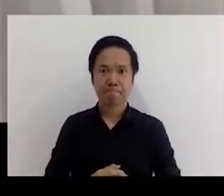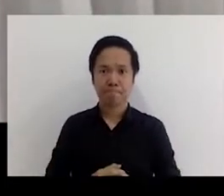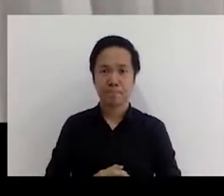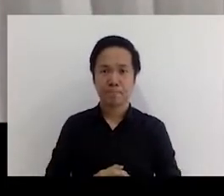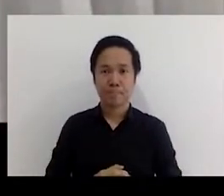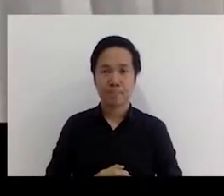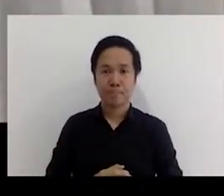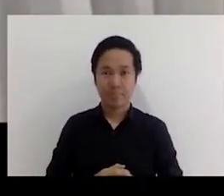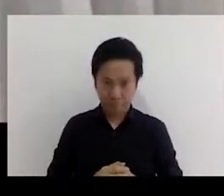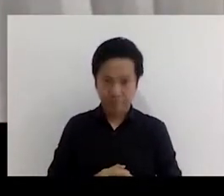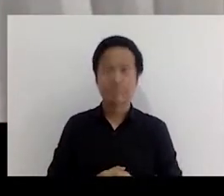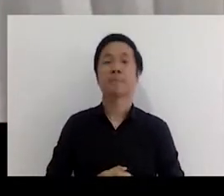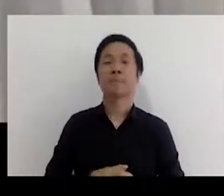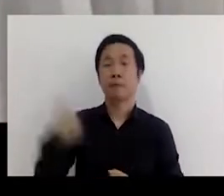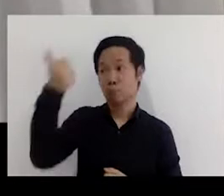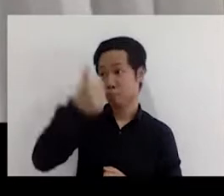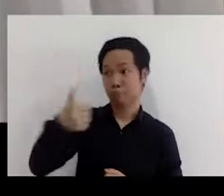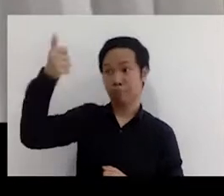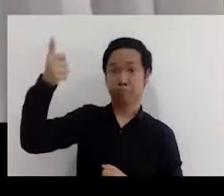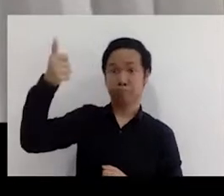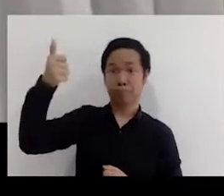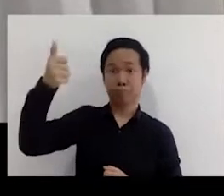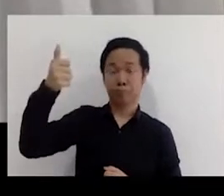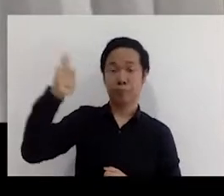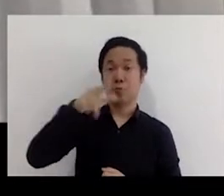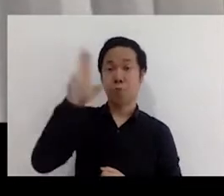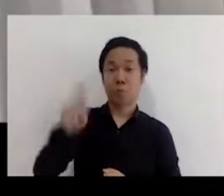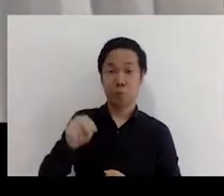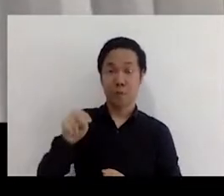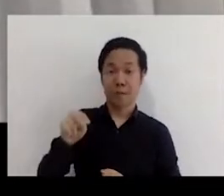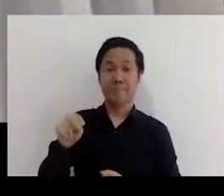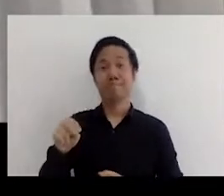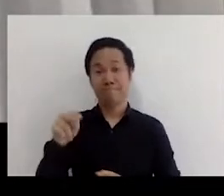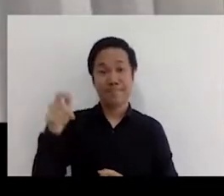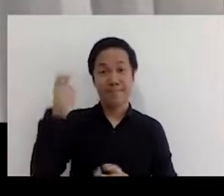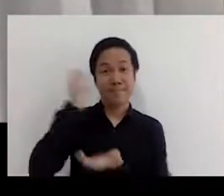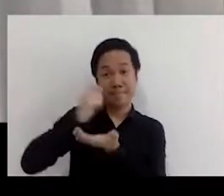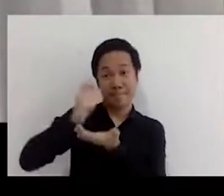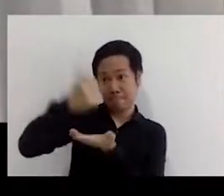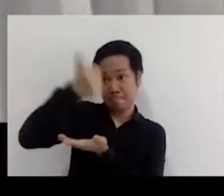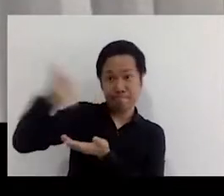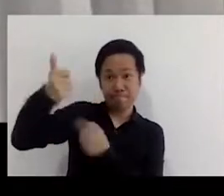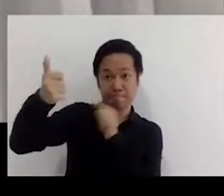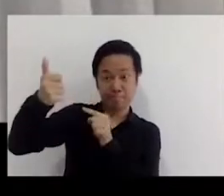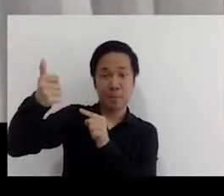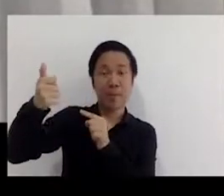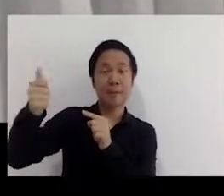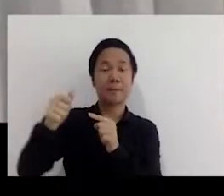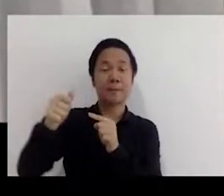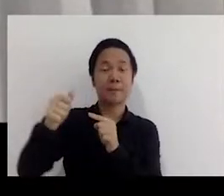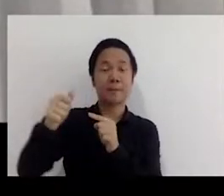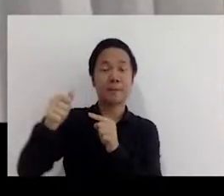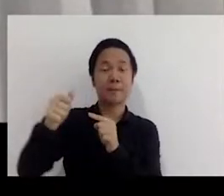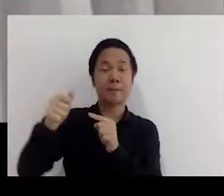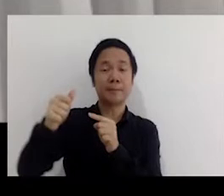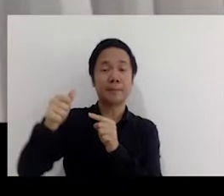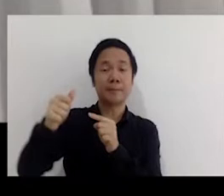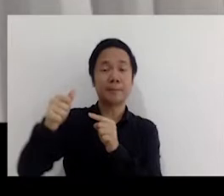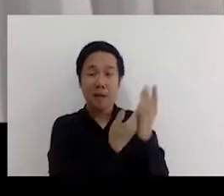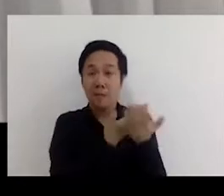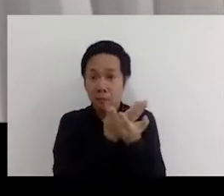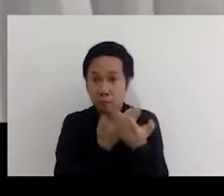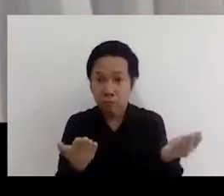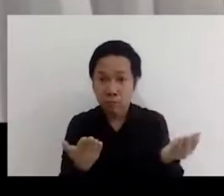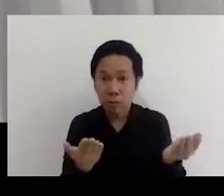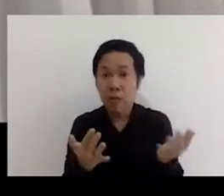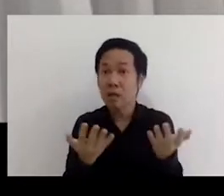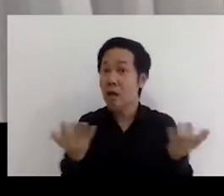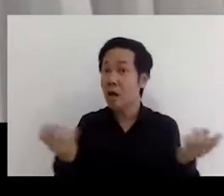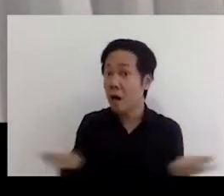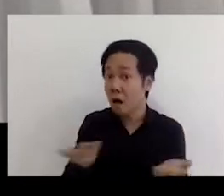the Secretary General recommended to put in the centre of our concern the situation of persons with disabilities,